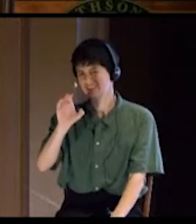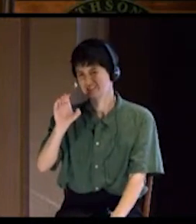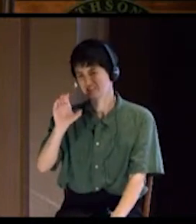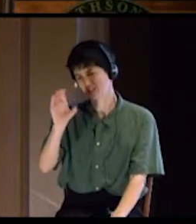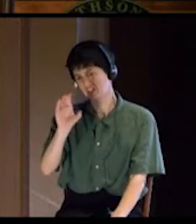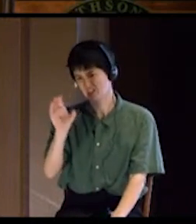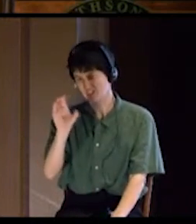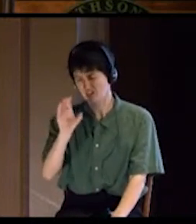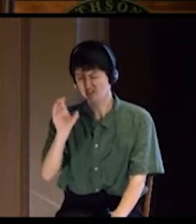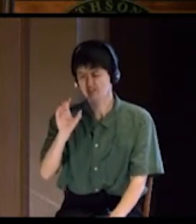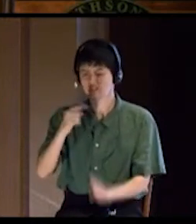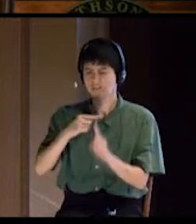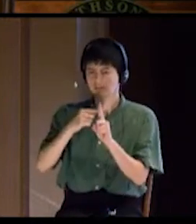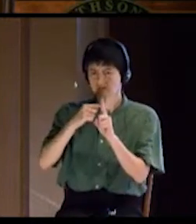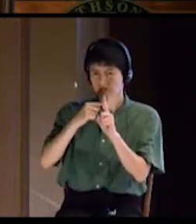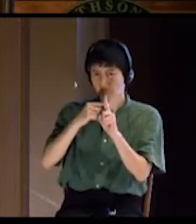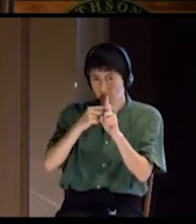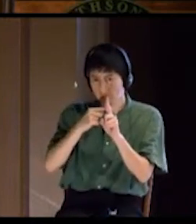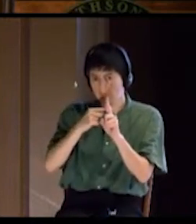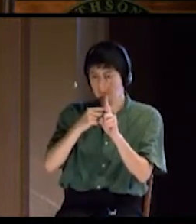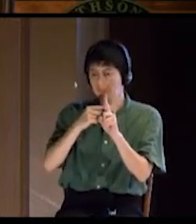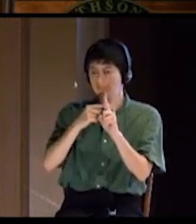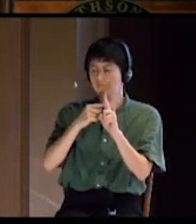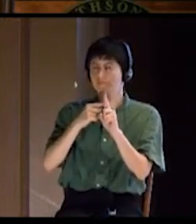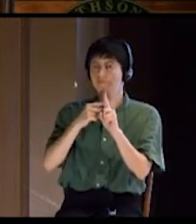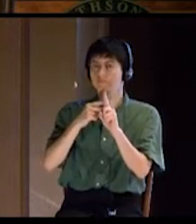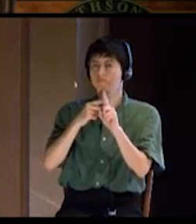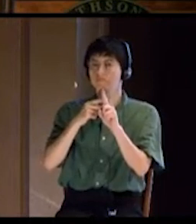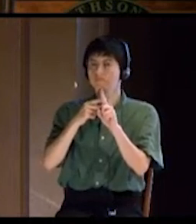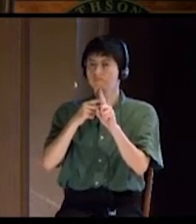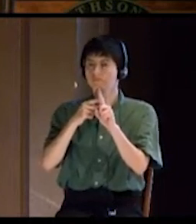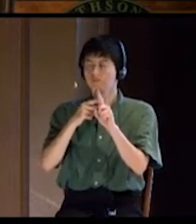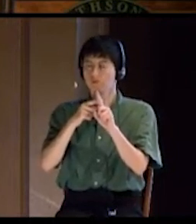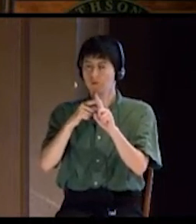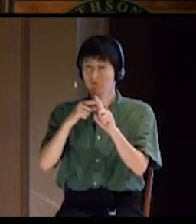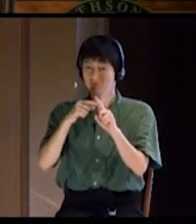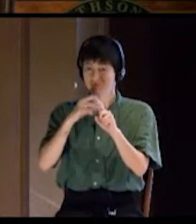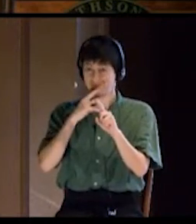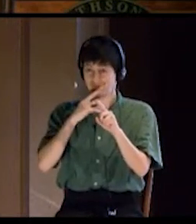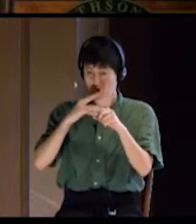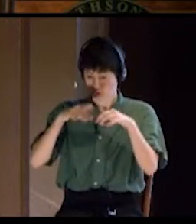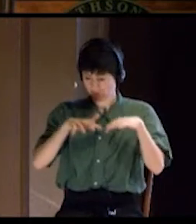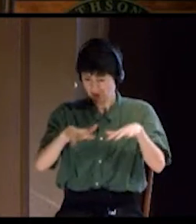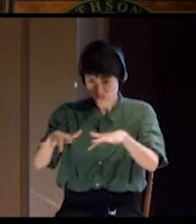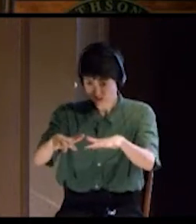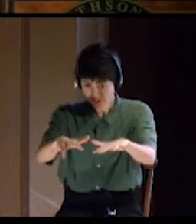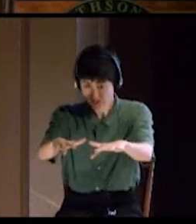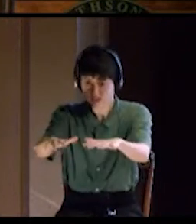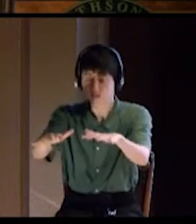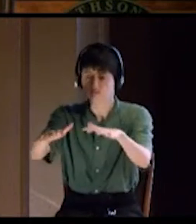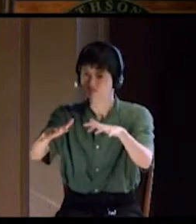of cooler, polar warmer tropics. So you get this big change in the oceans, you get change in productivity